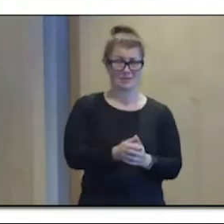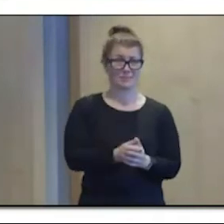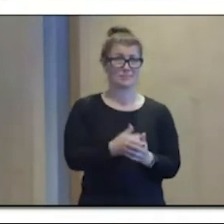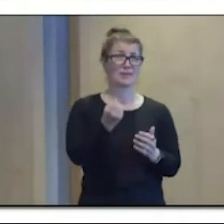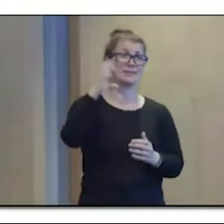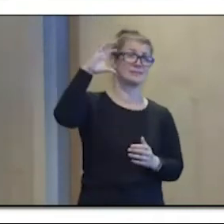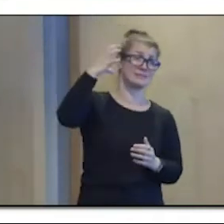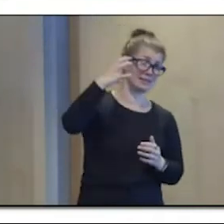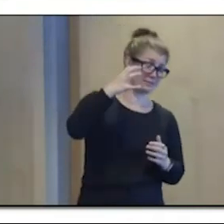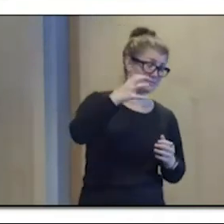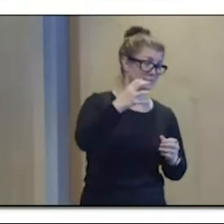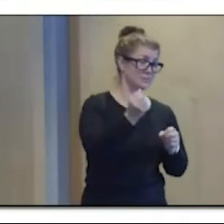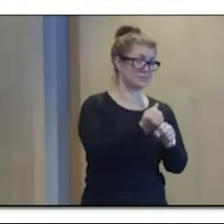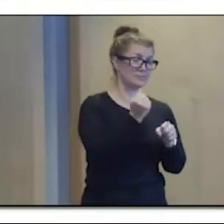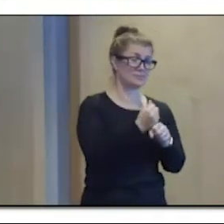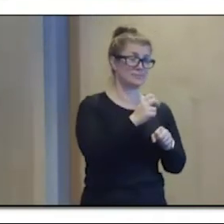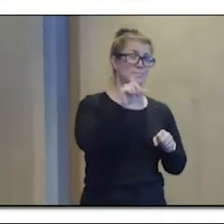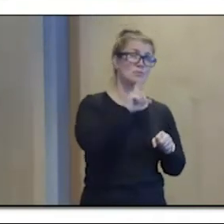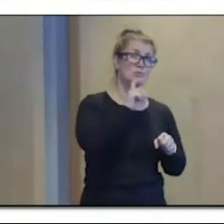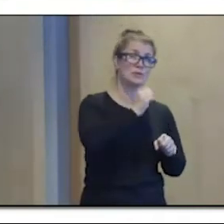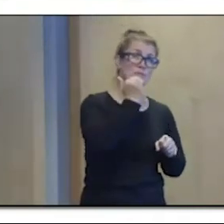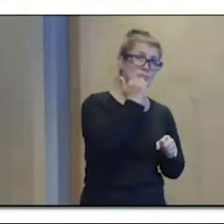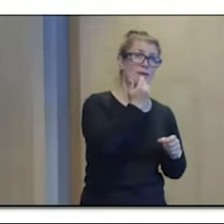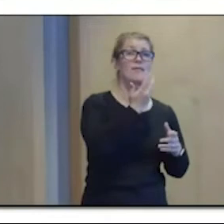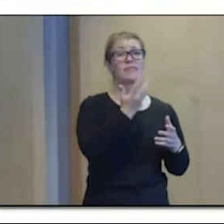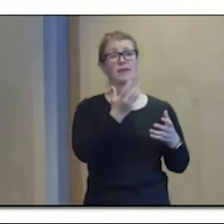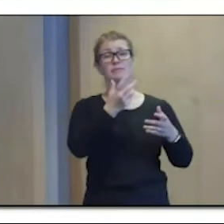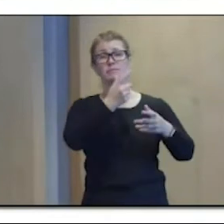use the steam to make electricity. So it's kind of just like what we just talked about.